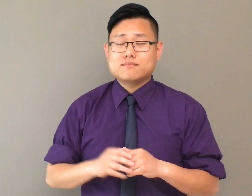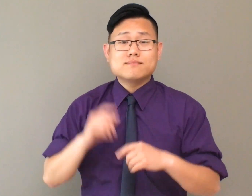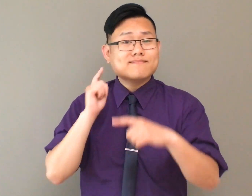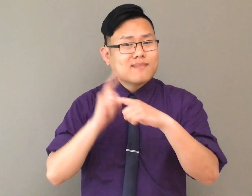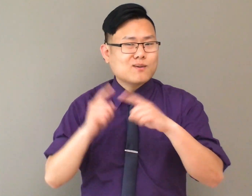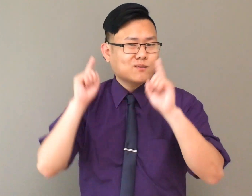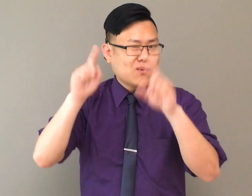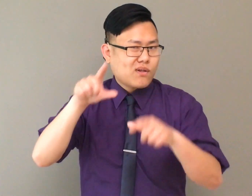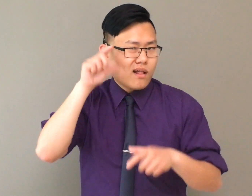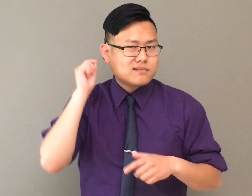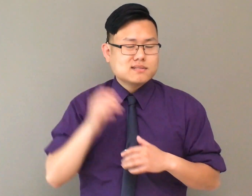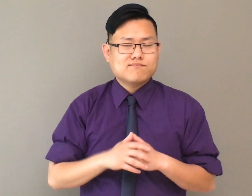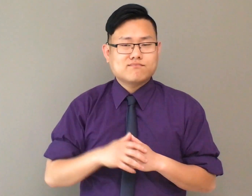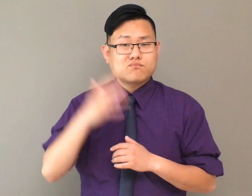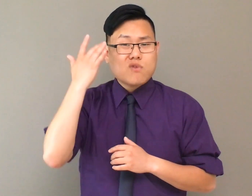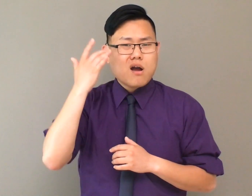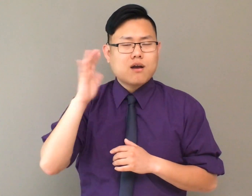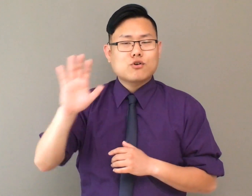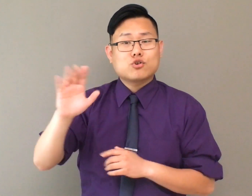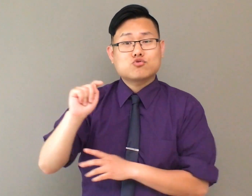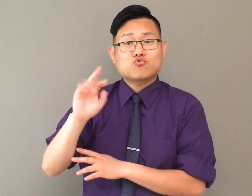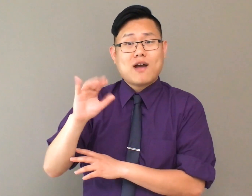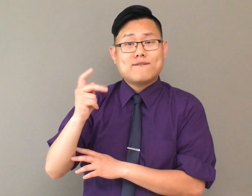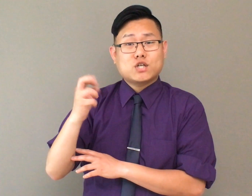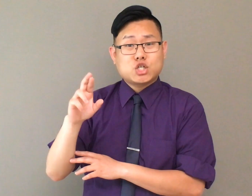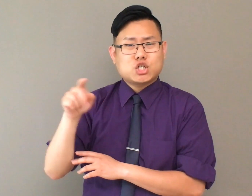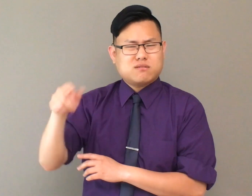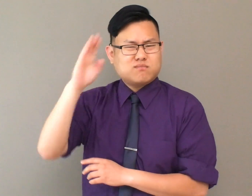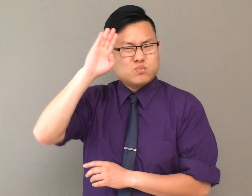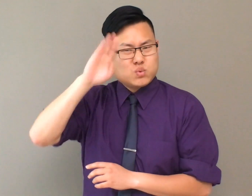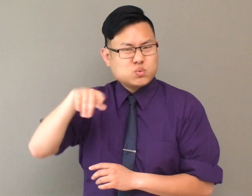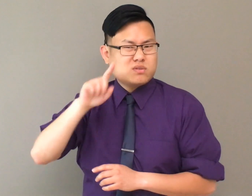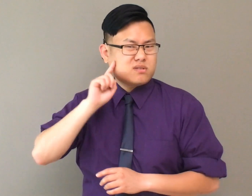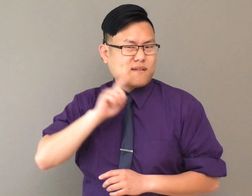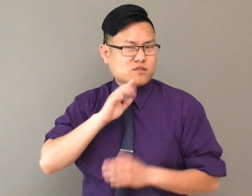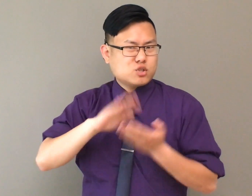Gallaudet University because her trafficker was aware that the Deaf community is small